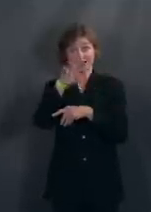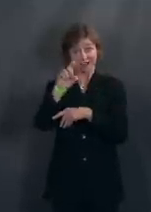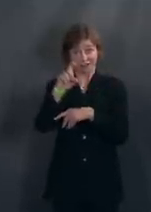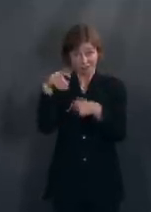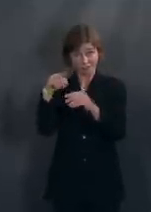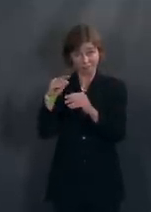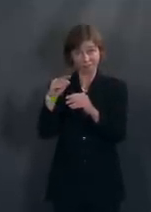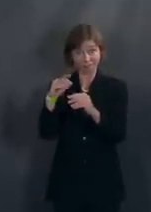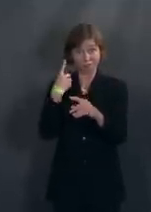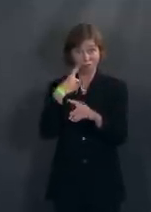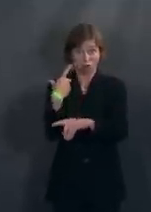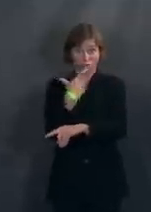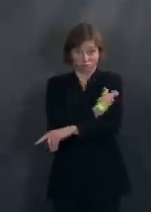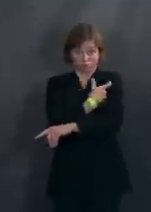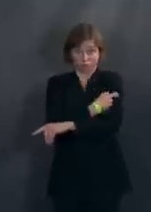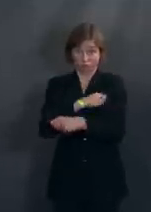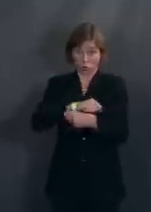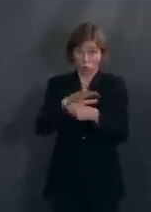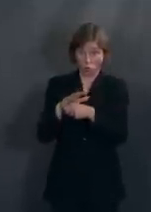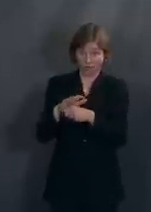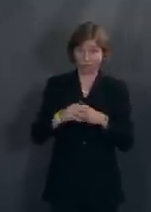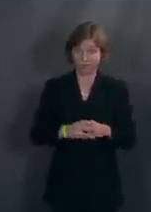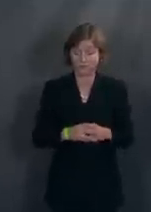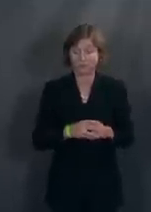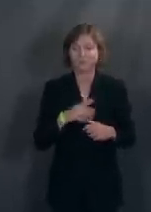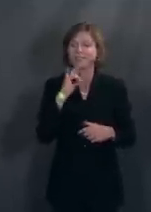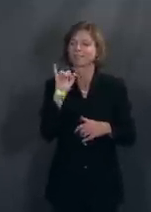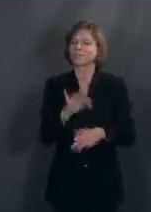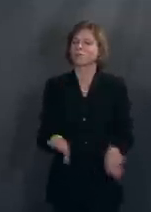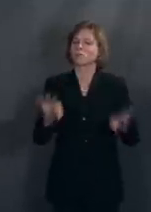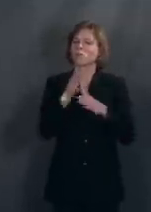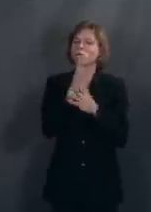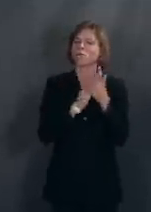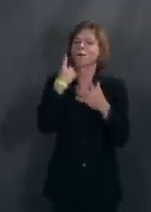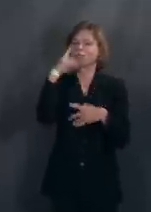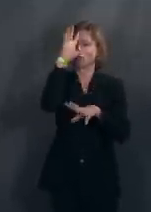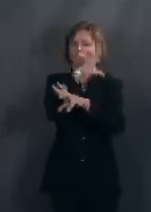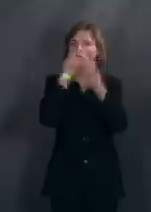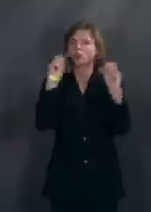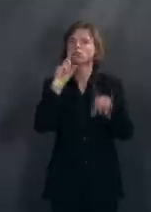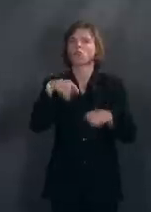of President Biden's national strategy, offering vaccinations in America's pharmacies.